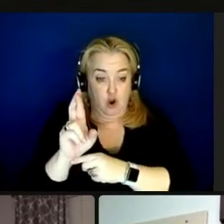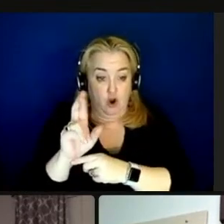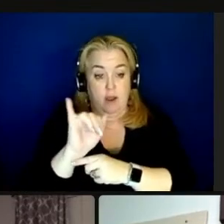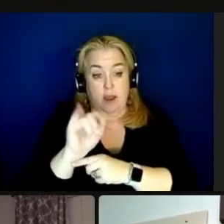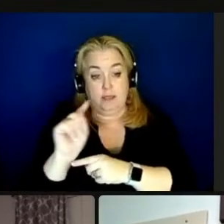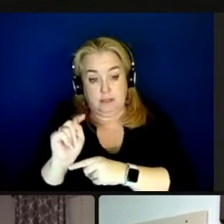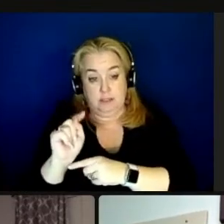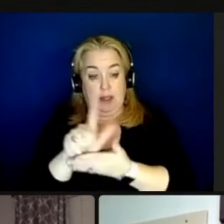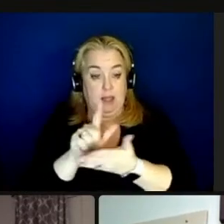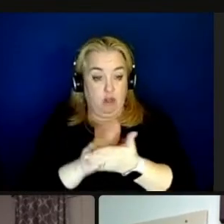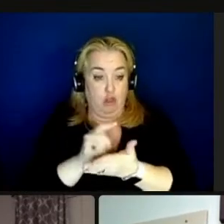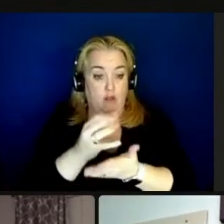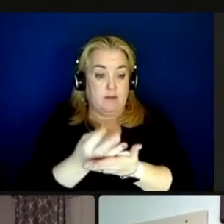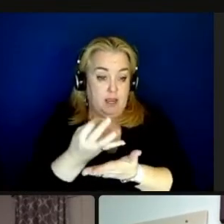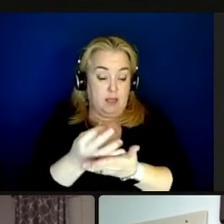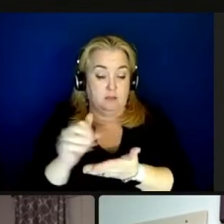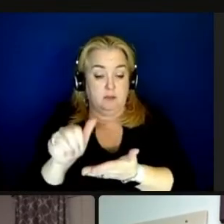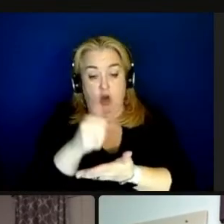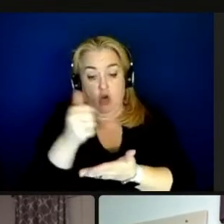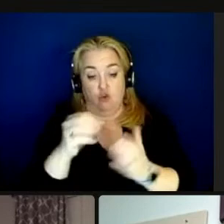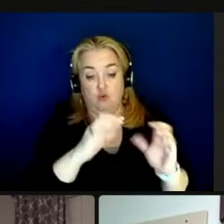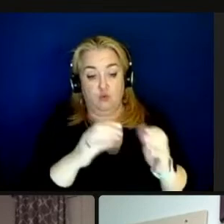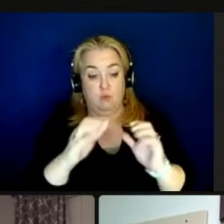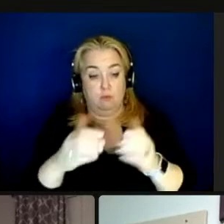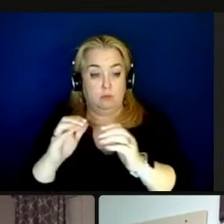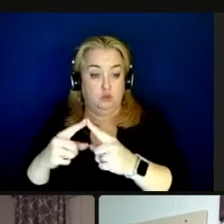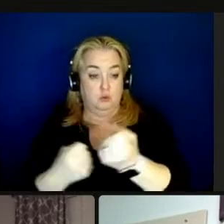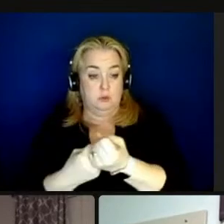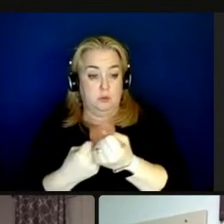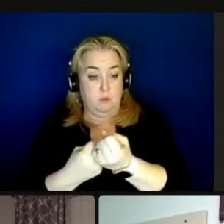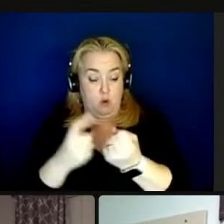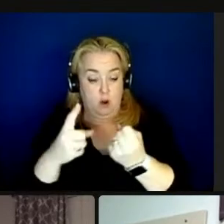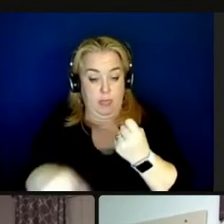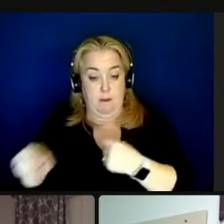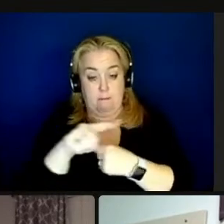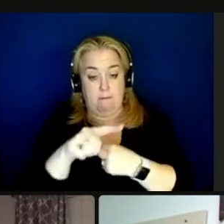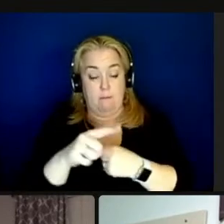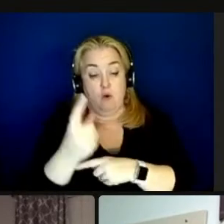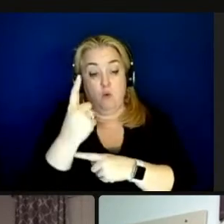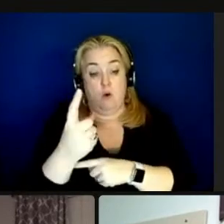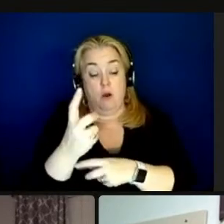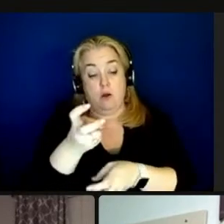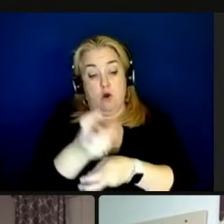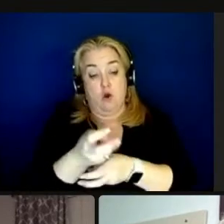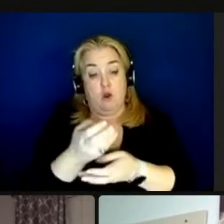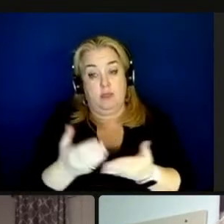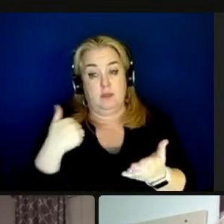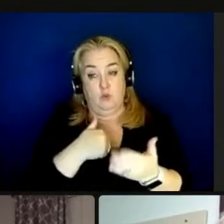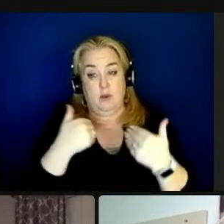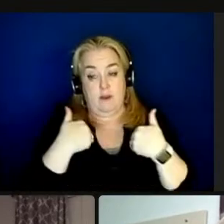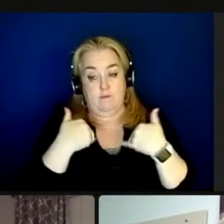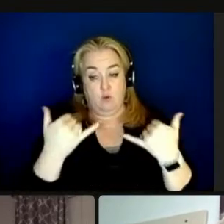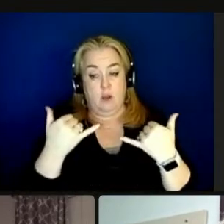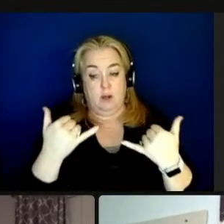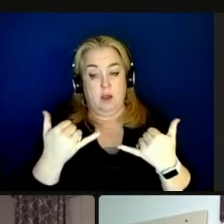DELIVERING BASIC SERVICES.